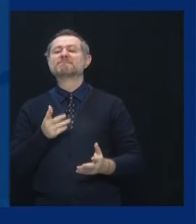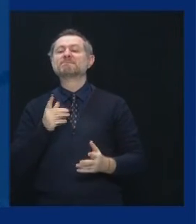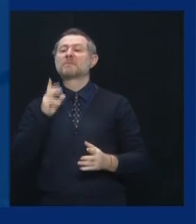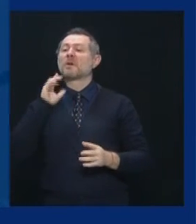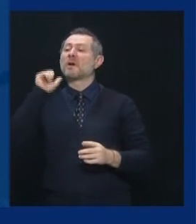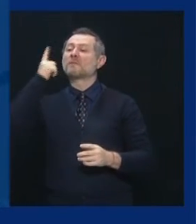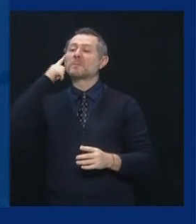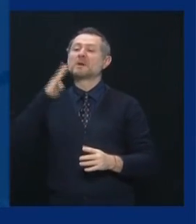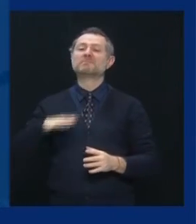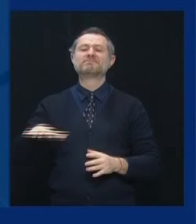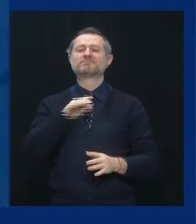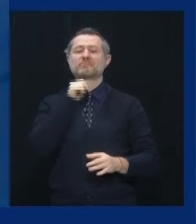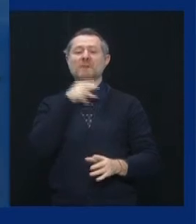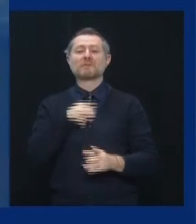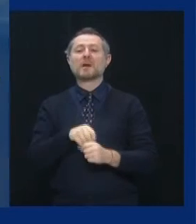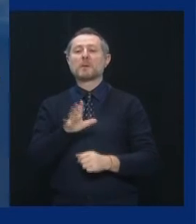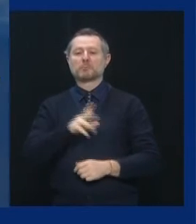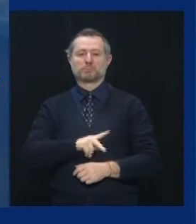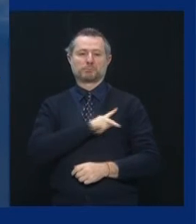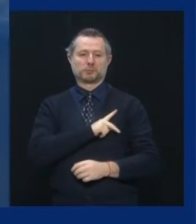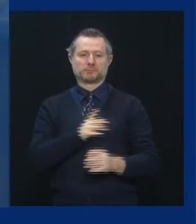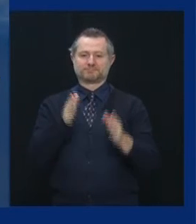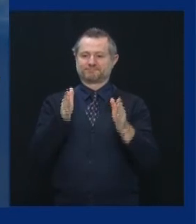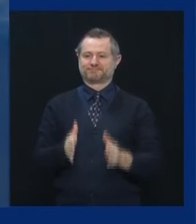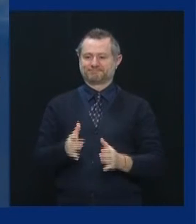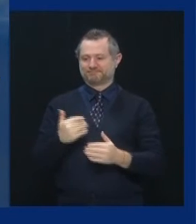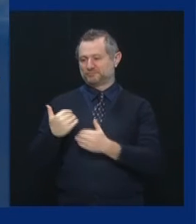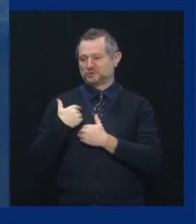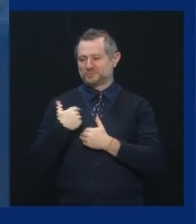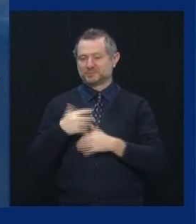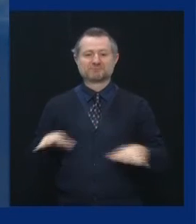RESPONSIBILITY. A BASIC TRUTH TO THIS.